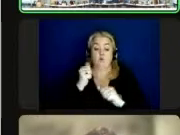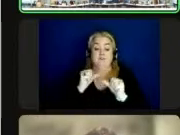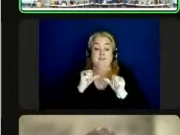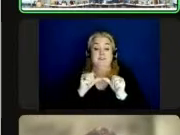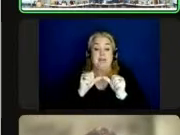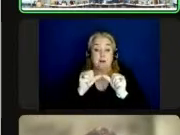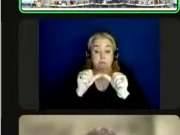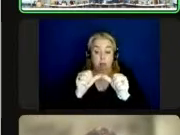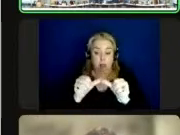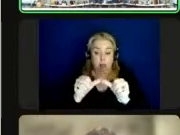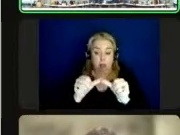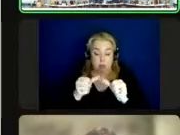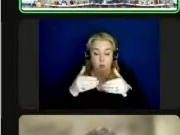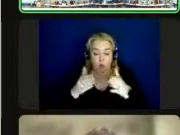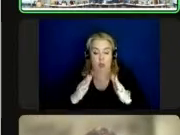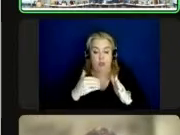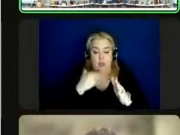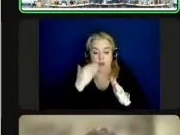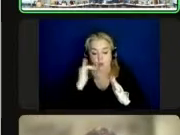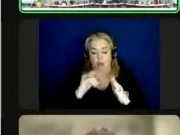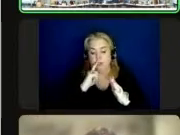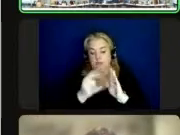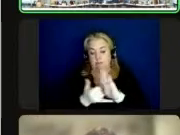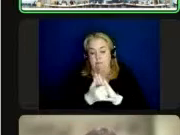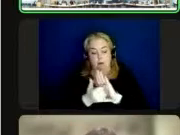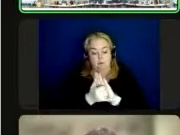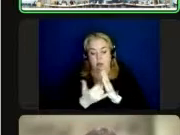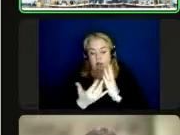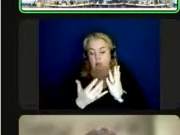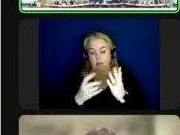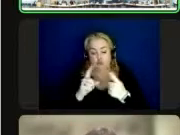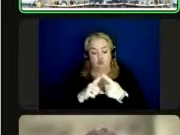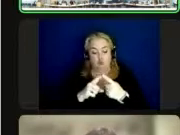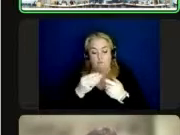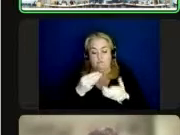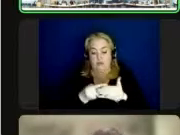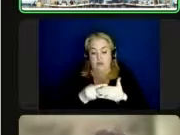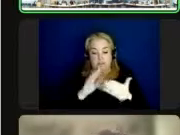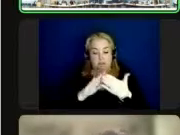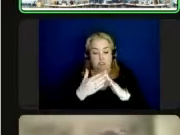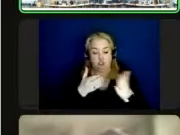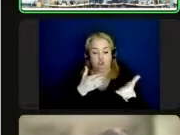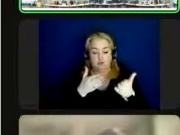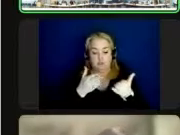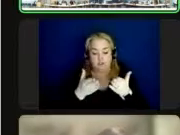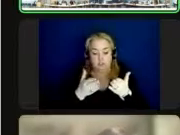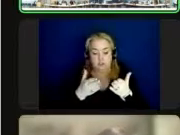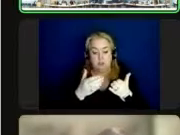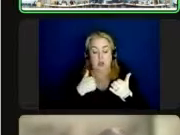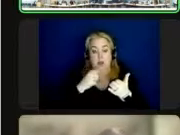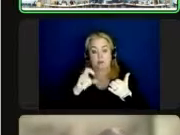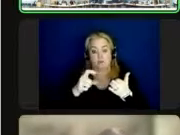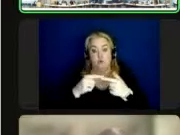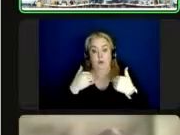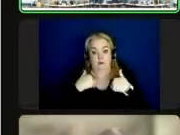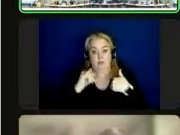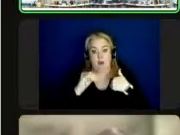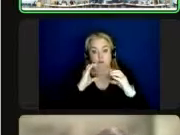MOUNTAIN WHICH I GUESS IF ANYTHING WE'RE TRYING TO FIND THE MOST SUSTAINABLE WAY EVEN